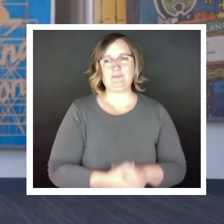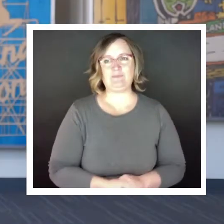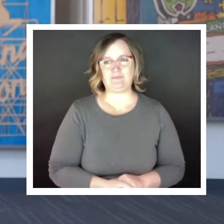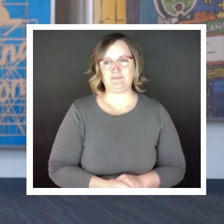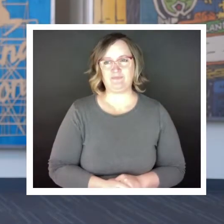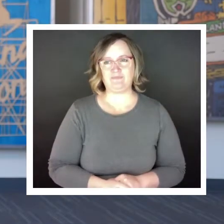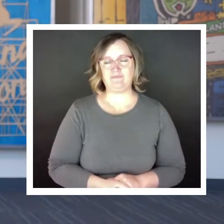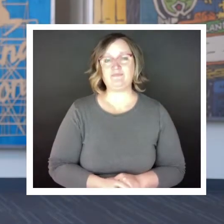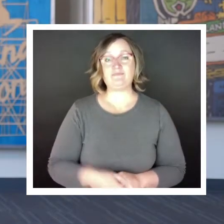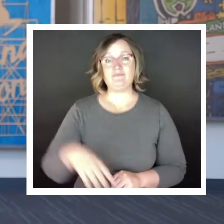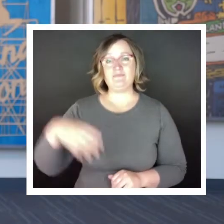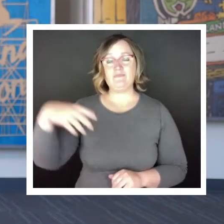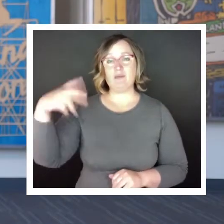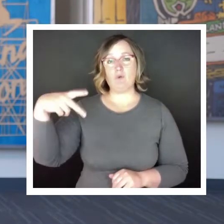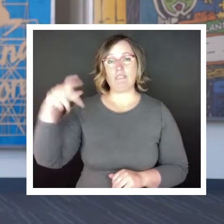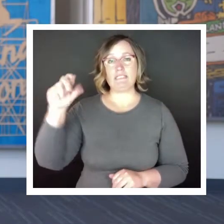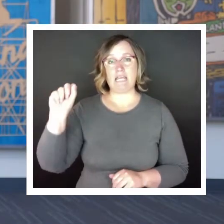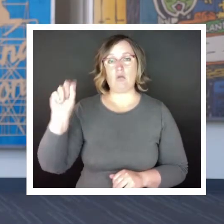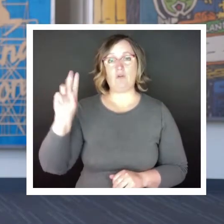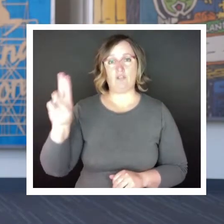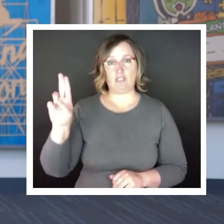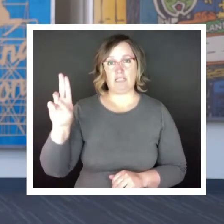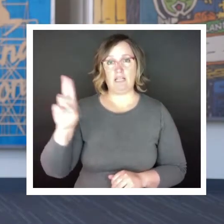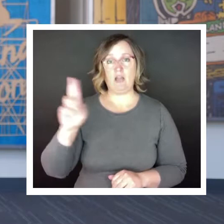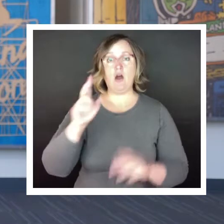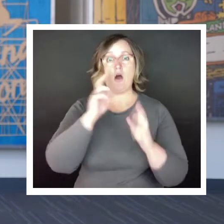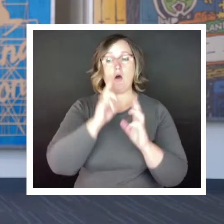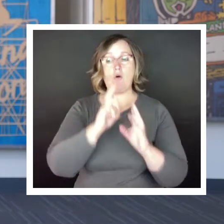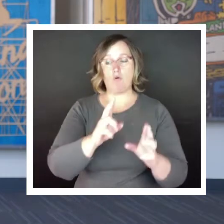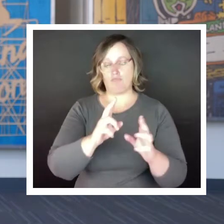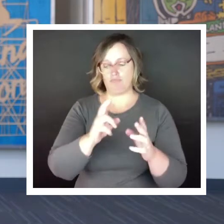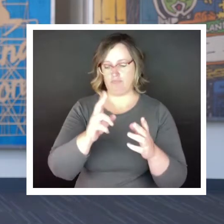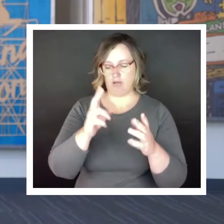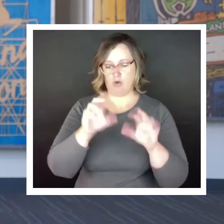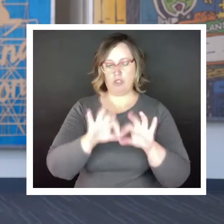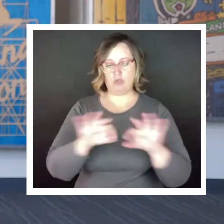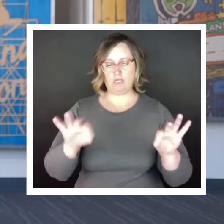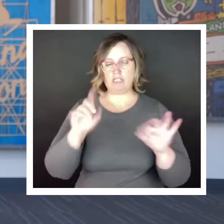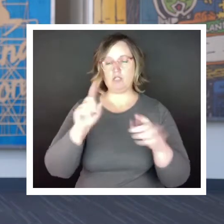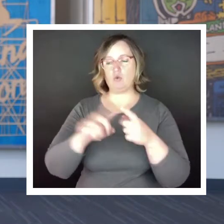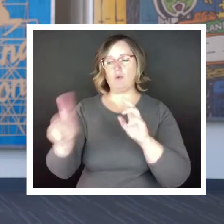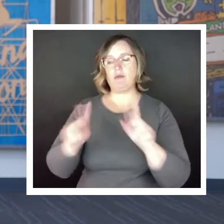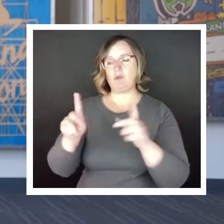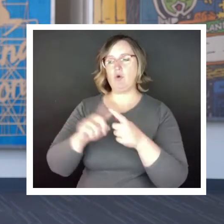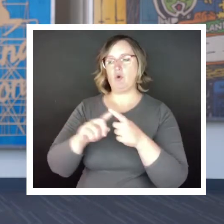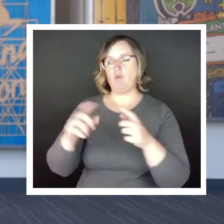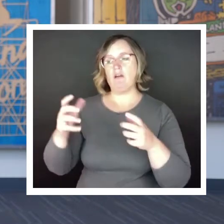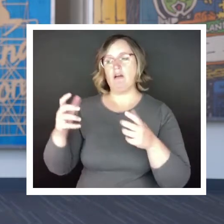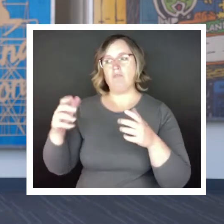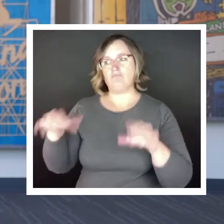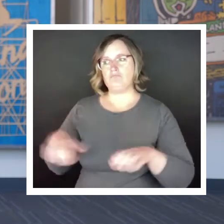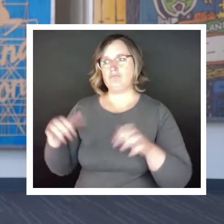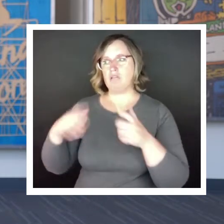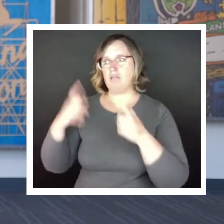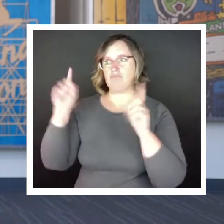Portland State University awards honorary degrees to acknowledge individuals who have achieved outstanding scholarship or artistic accomplishments